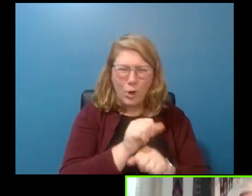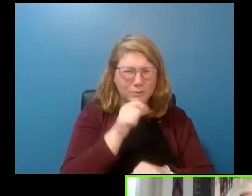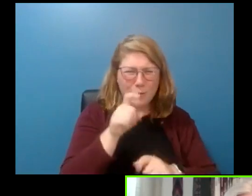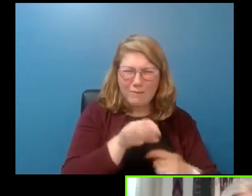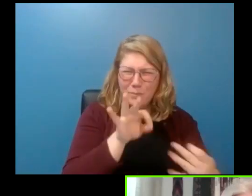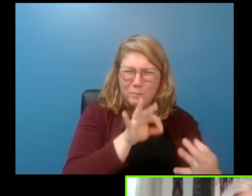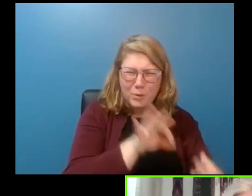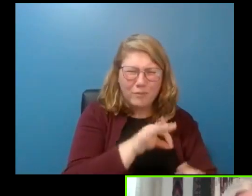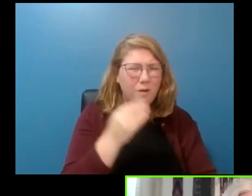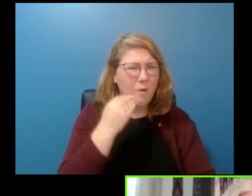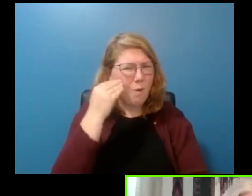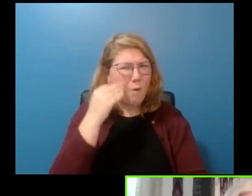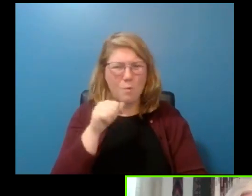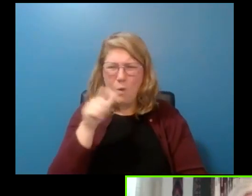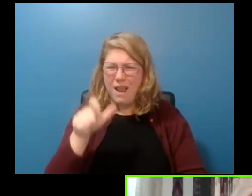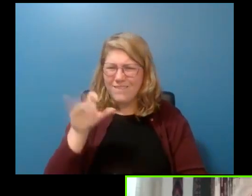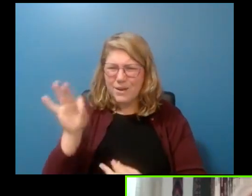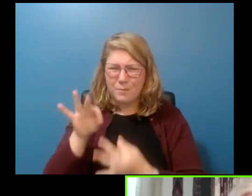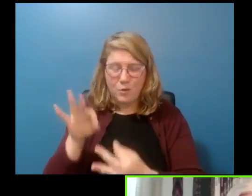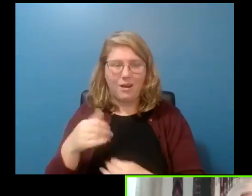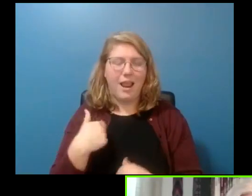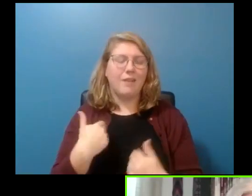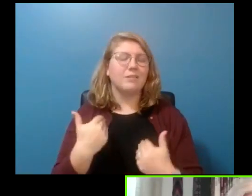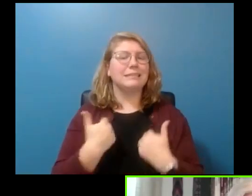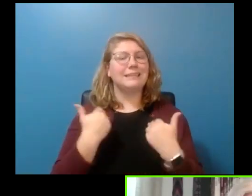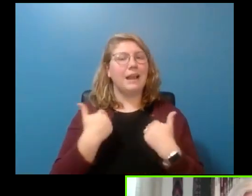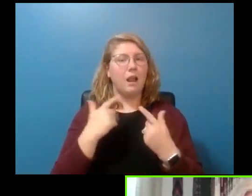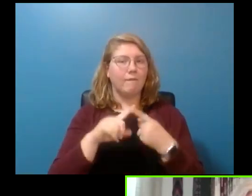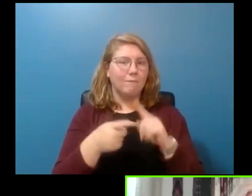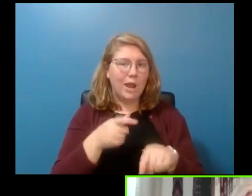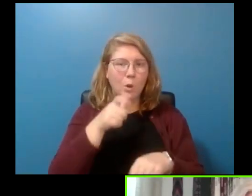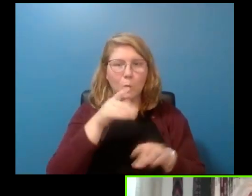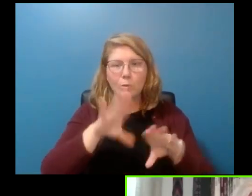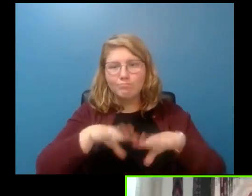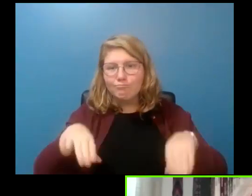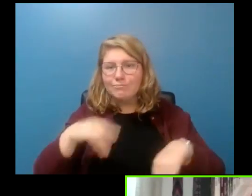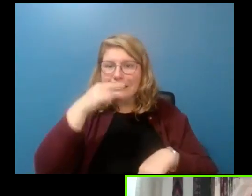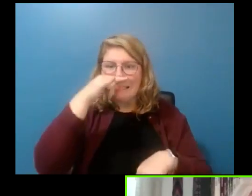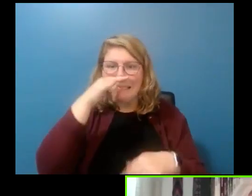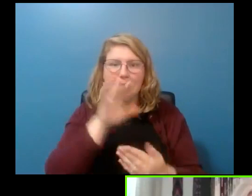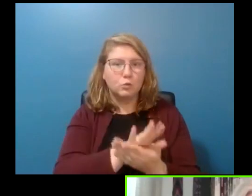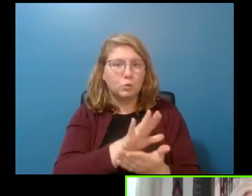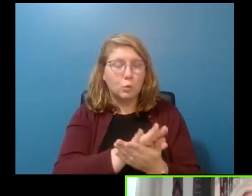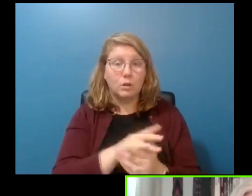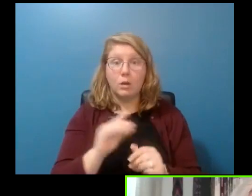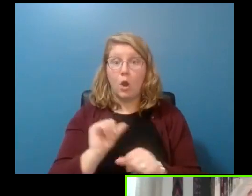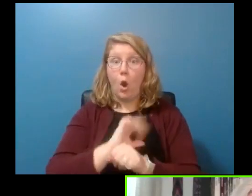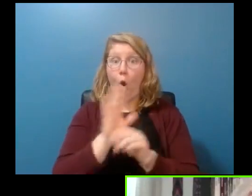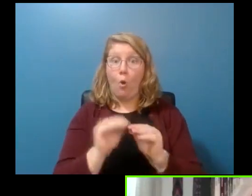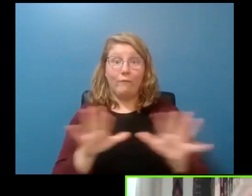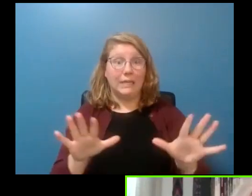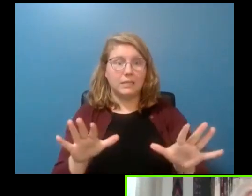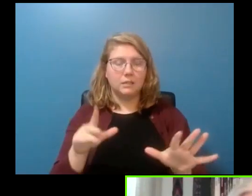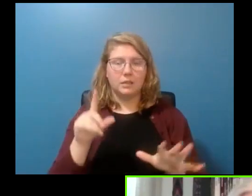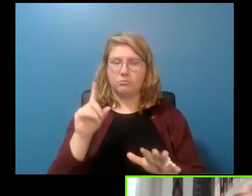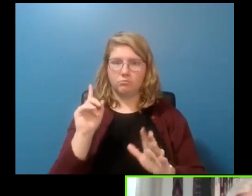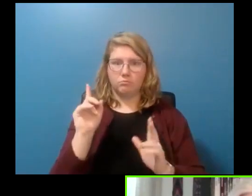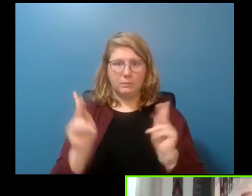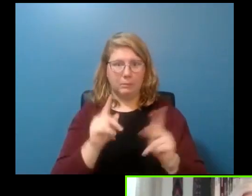And another thing joked about a lot, especially on social media, is alcohol. Alcohol use is way up. And